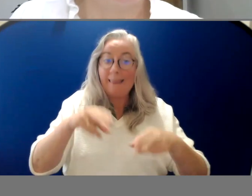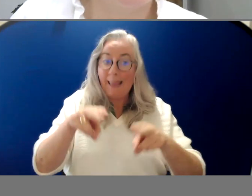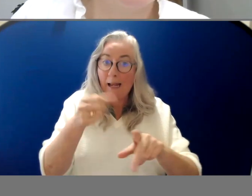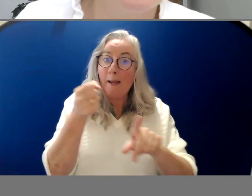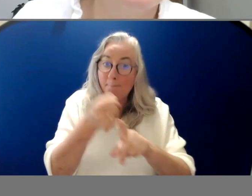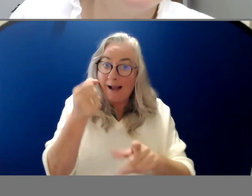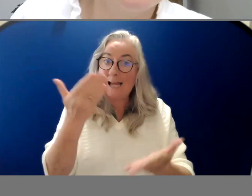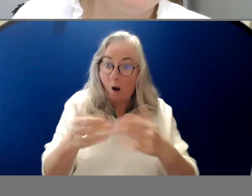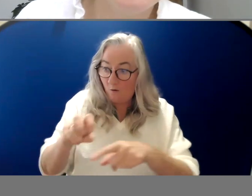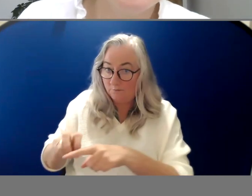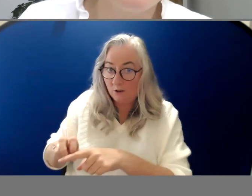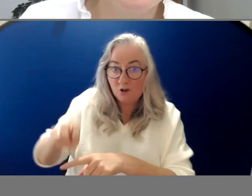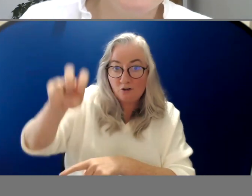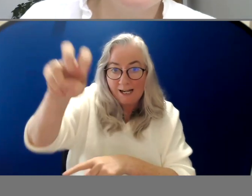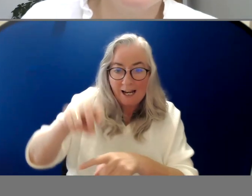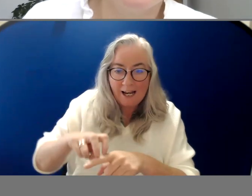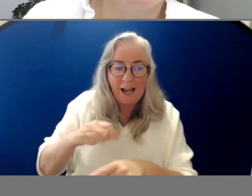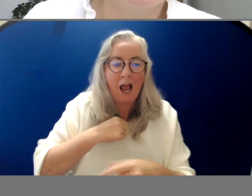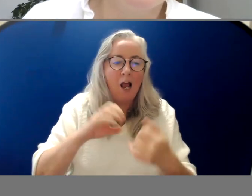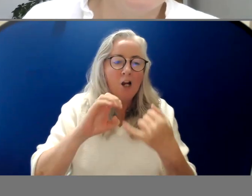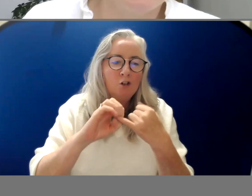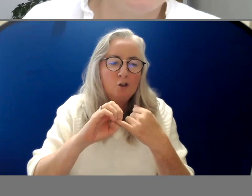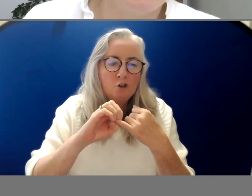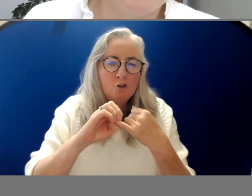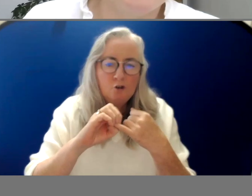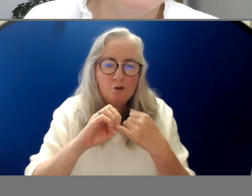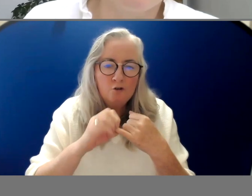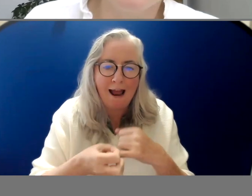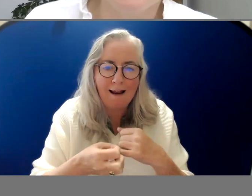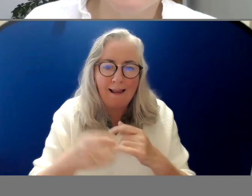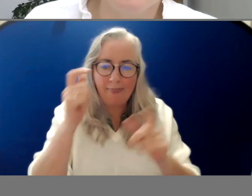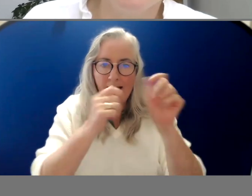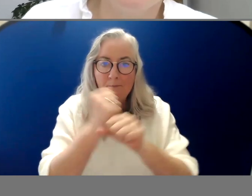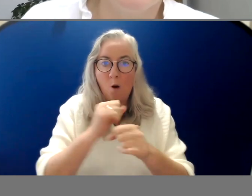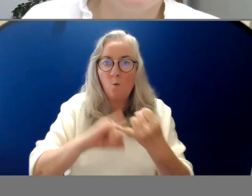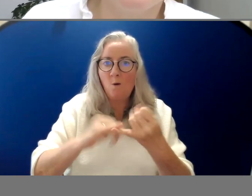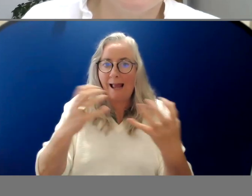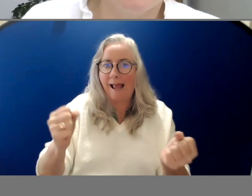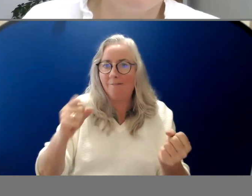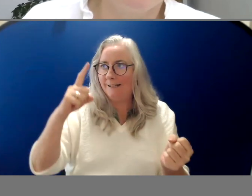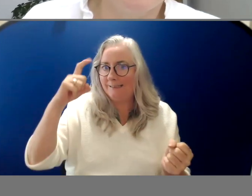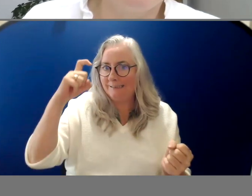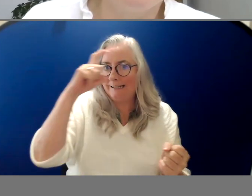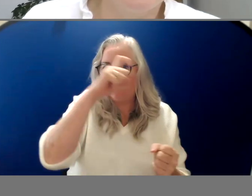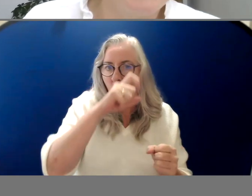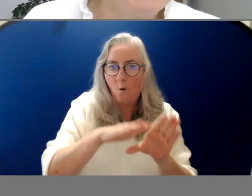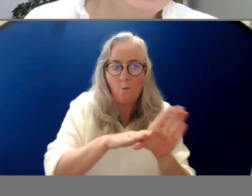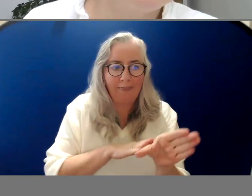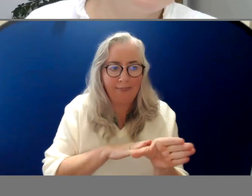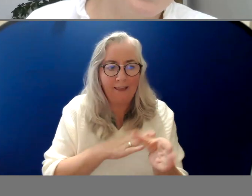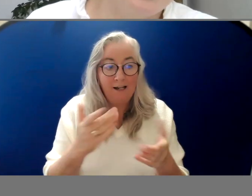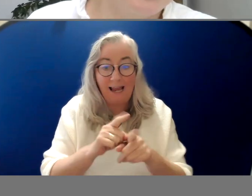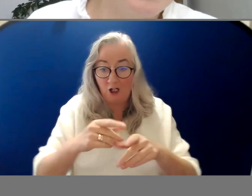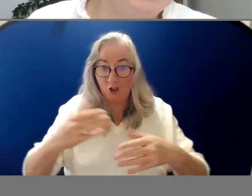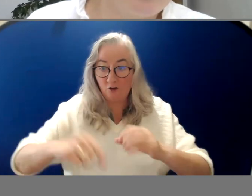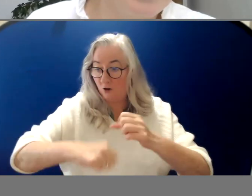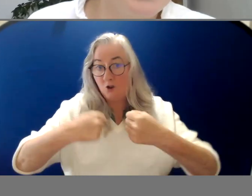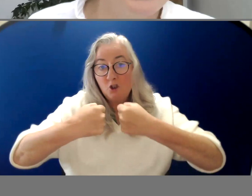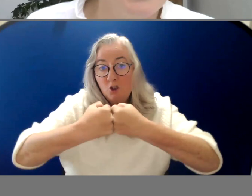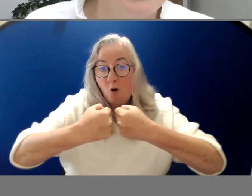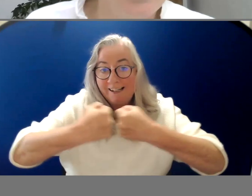downstairs arthritis obviously somebody who has difficulty with moving joints joint stiffness knee